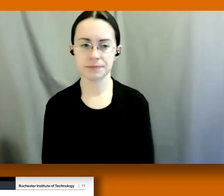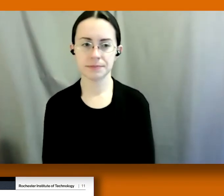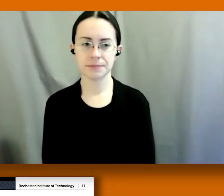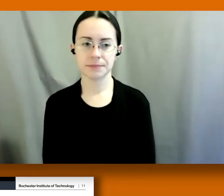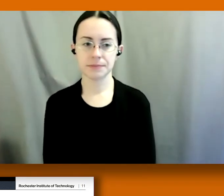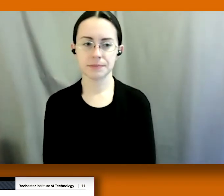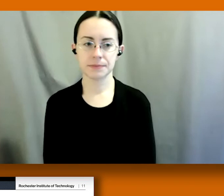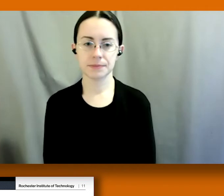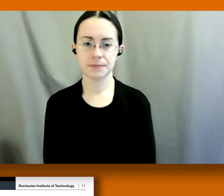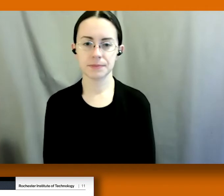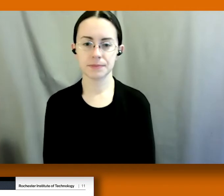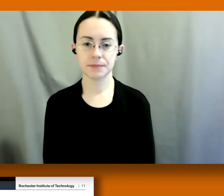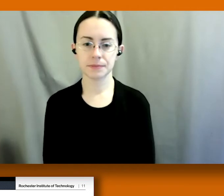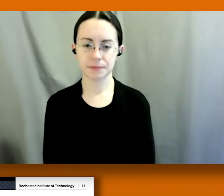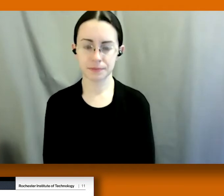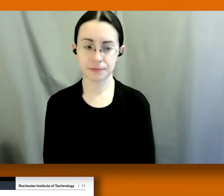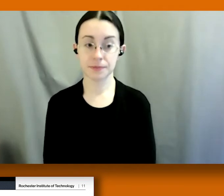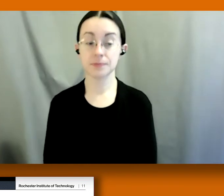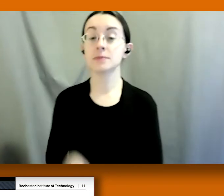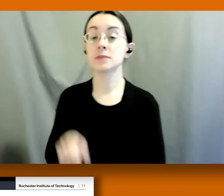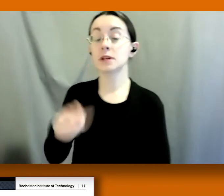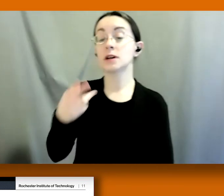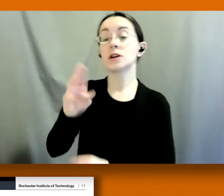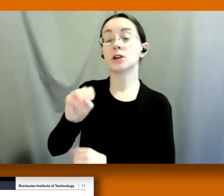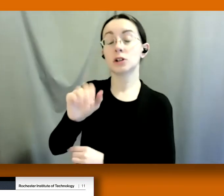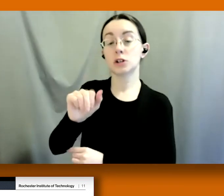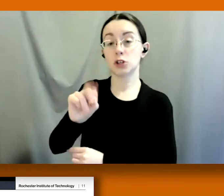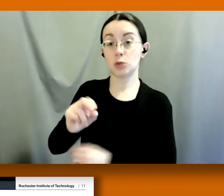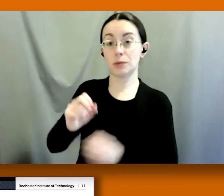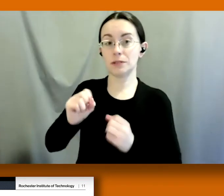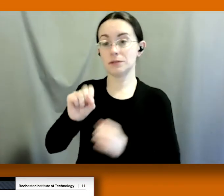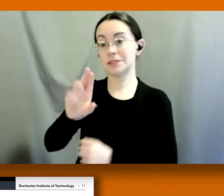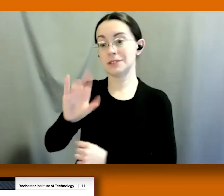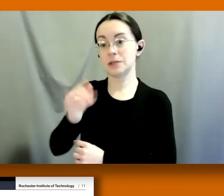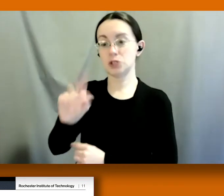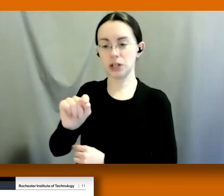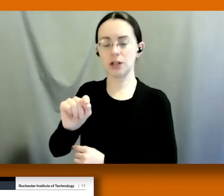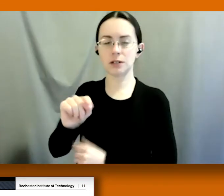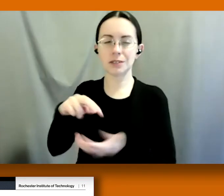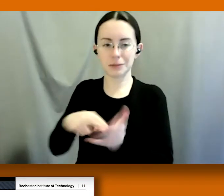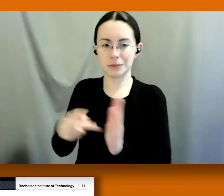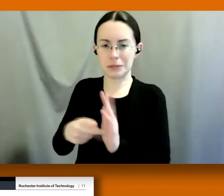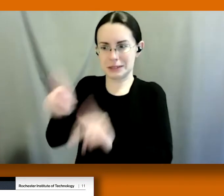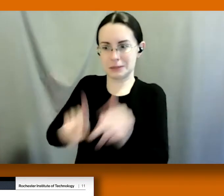Um, human subjects are people or "subjects" who you pay a fee for their participation